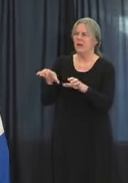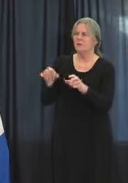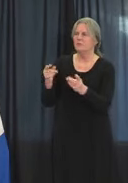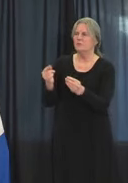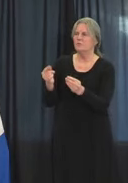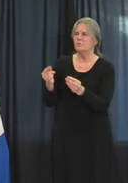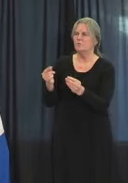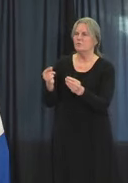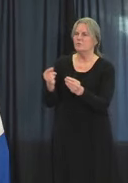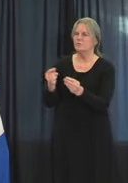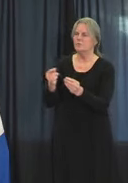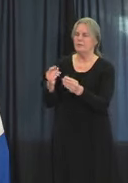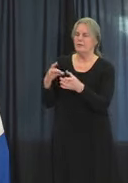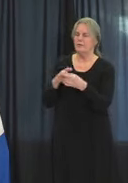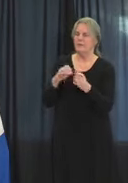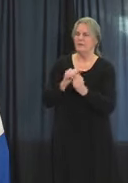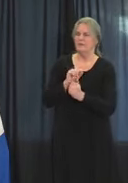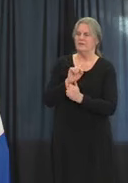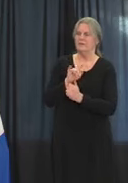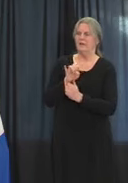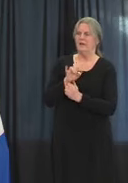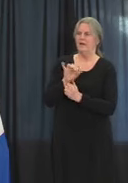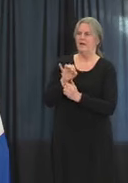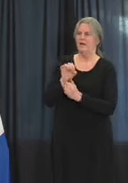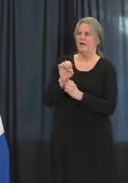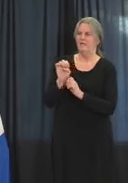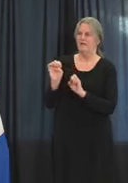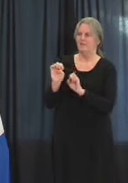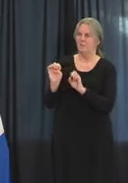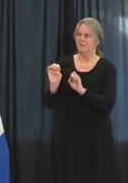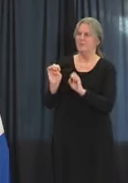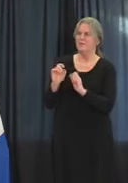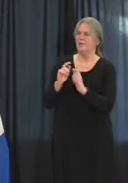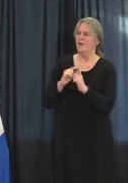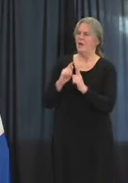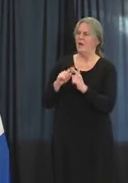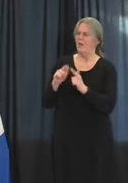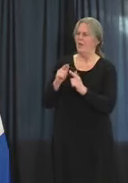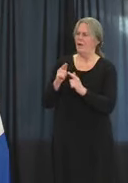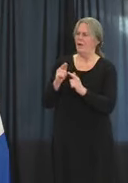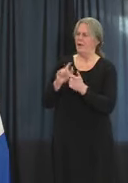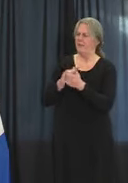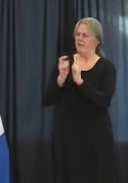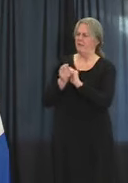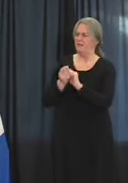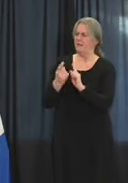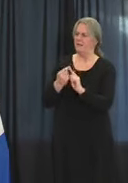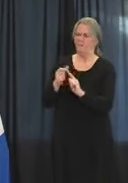Reporter: Specific measures for travellers now that the emergency has been declared...